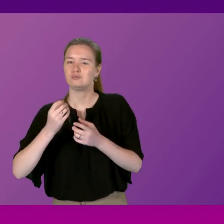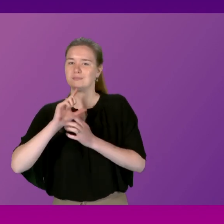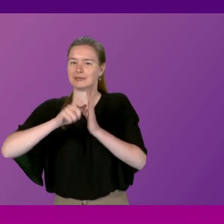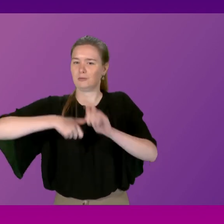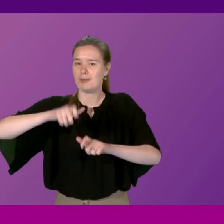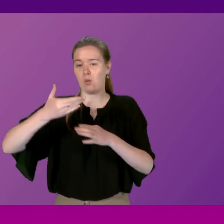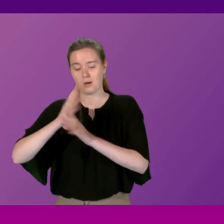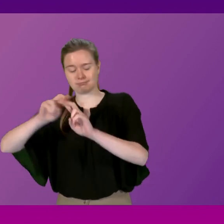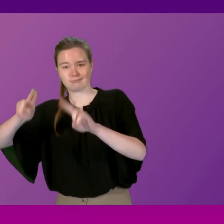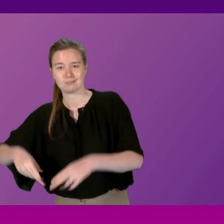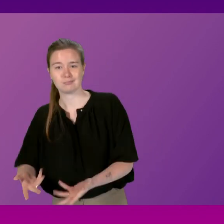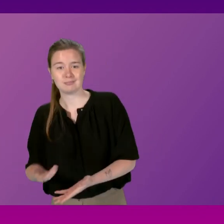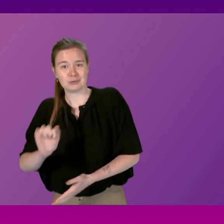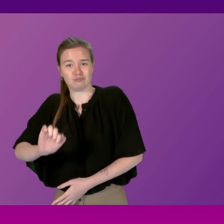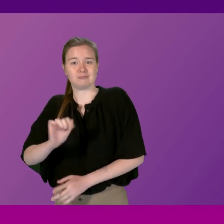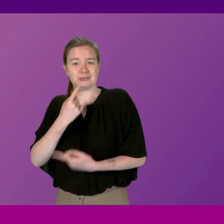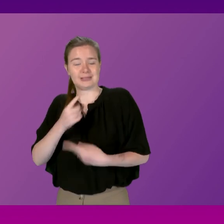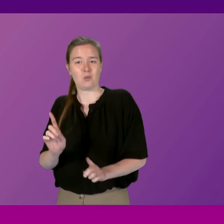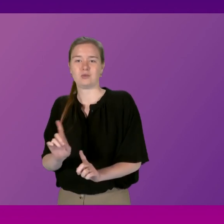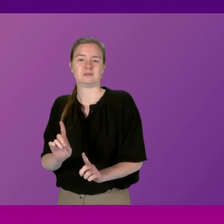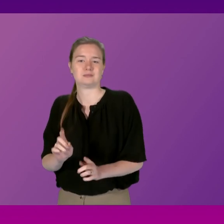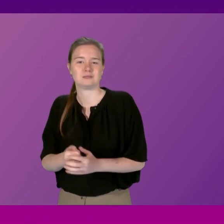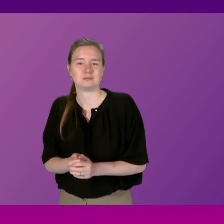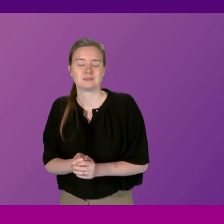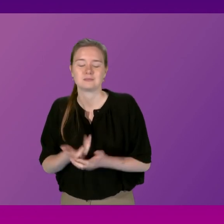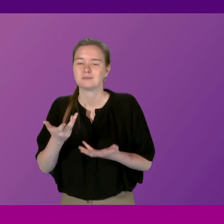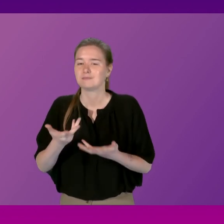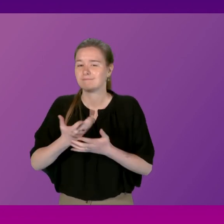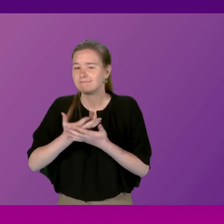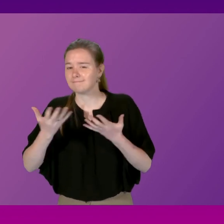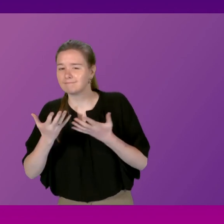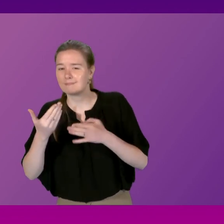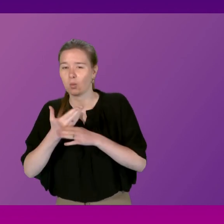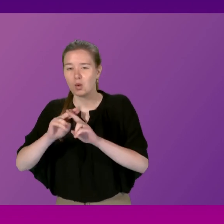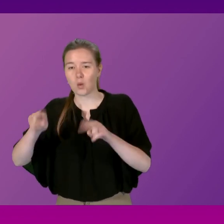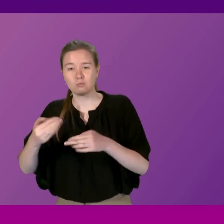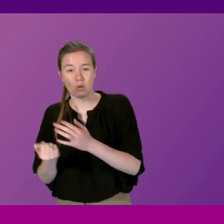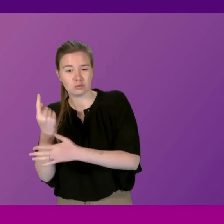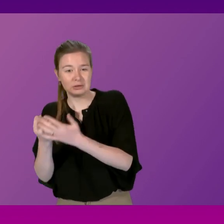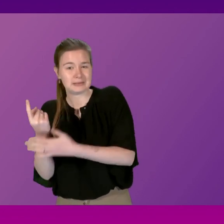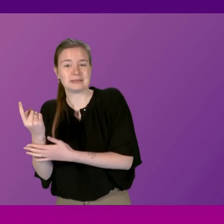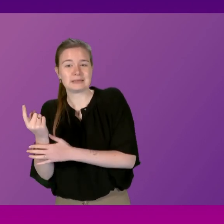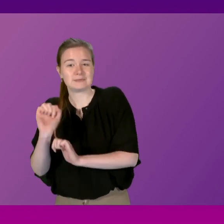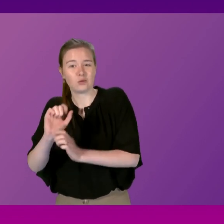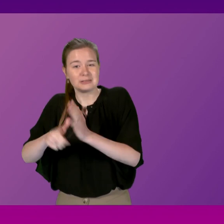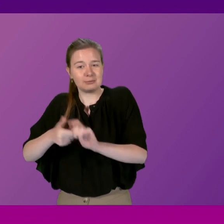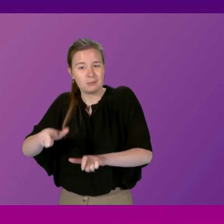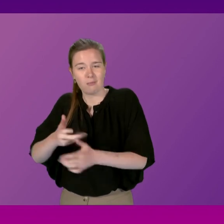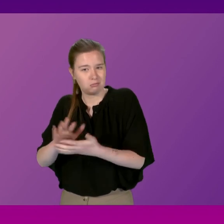from home and rightly pointed out that, currently, not many work-at-home opportunities are available to disabled people.